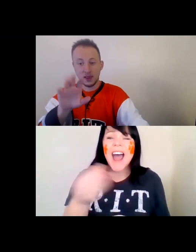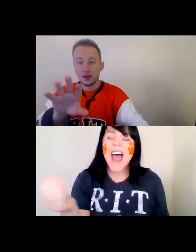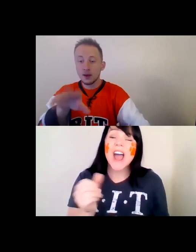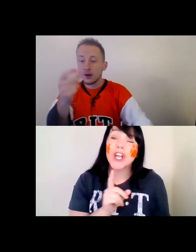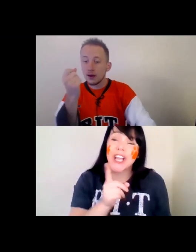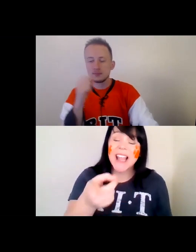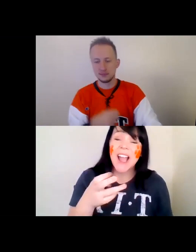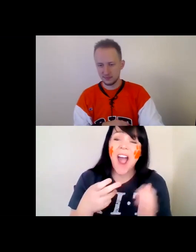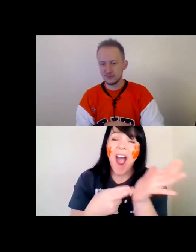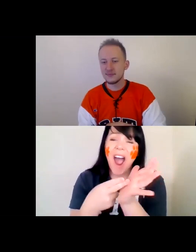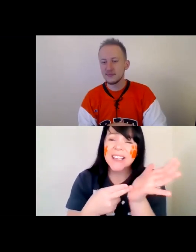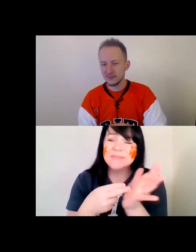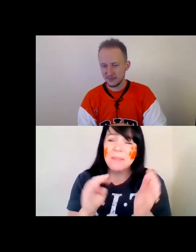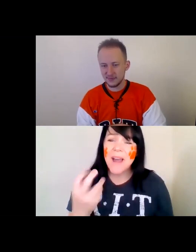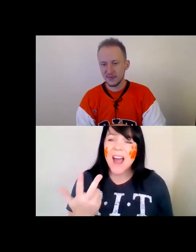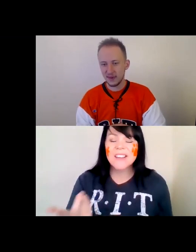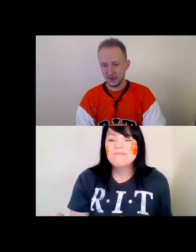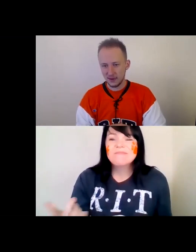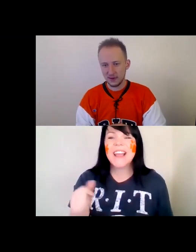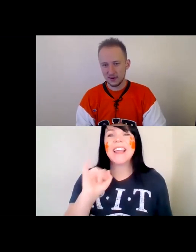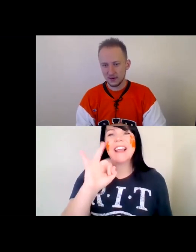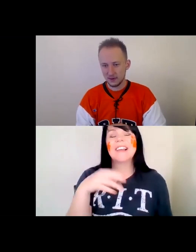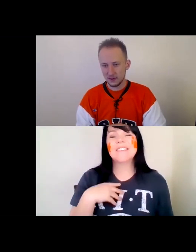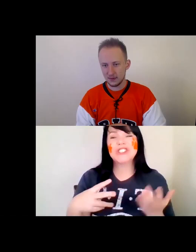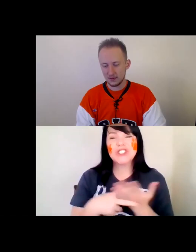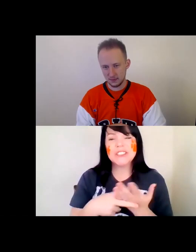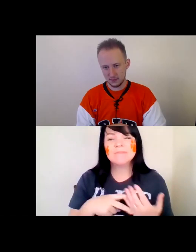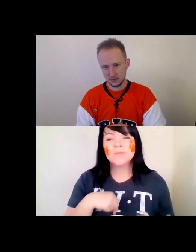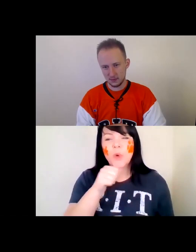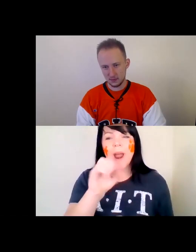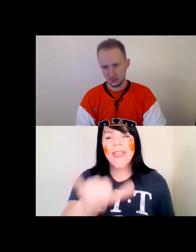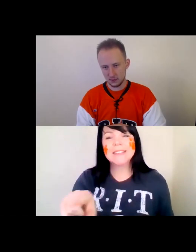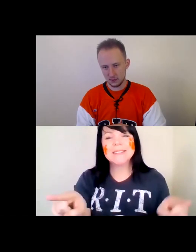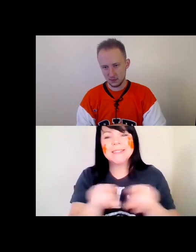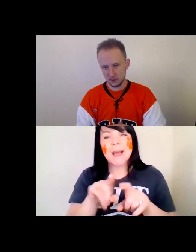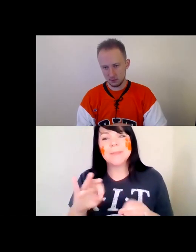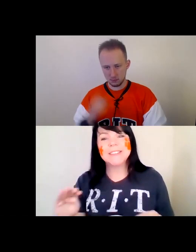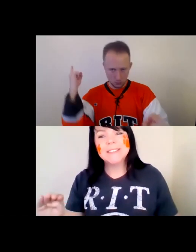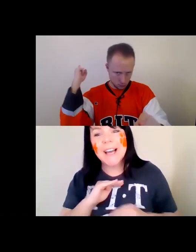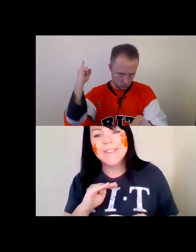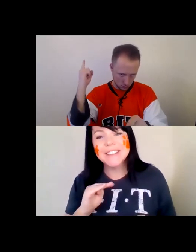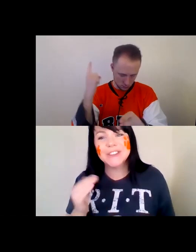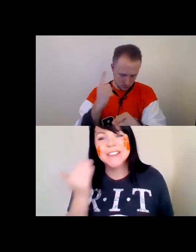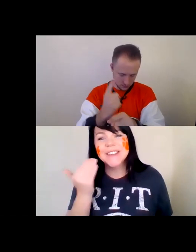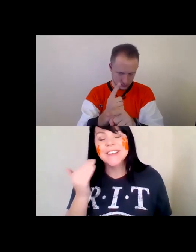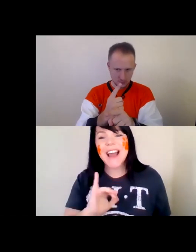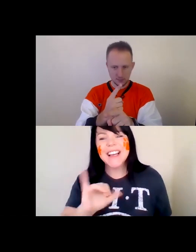Michelle: Now, honestly, Matt, if you were to cheat, you would not get the same satisfaction Matt: Absolutely right, right.